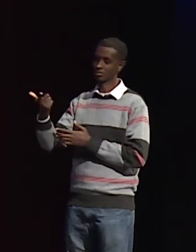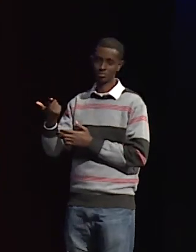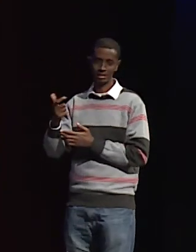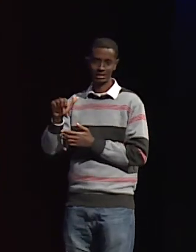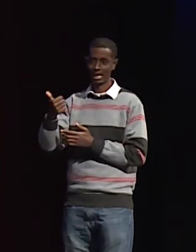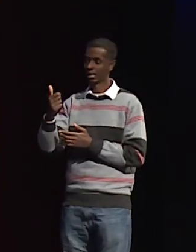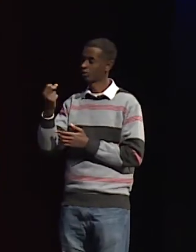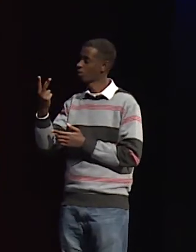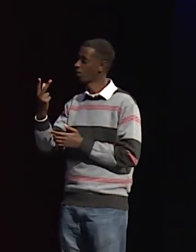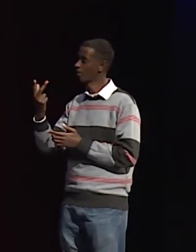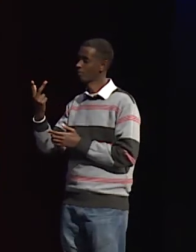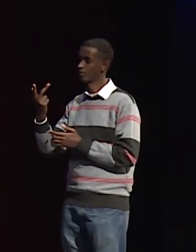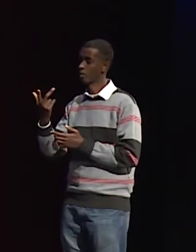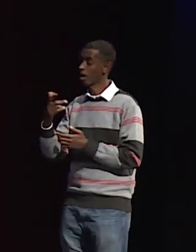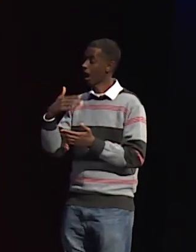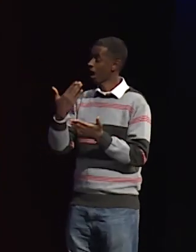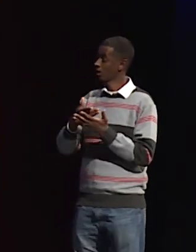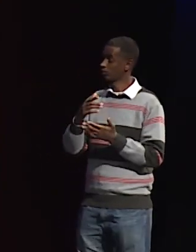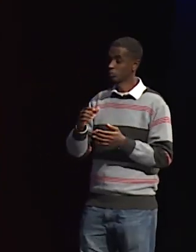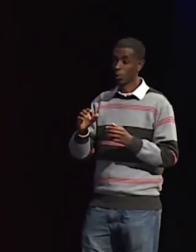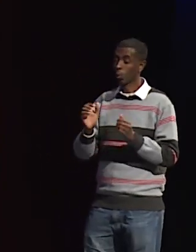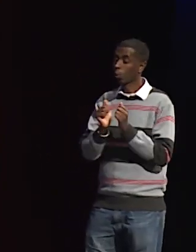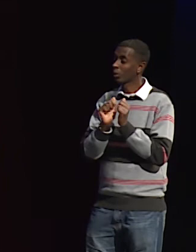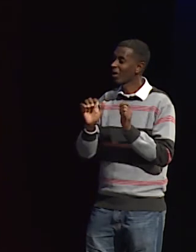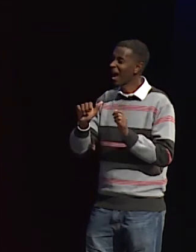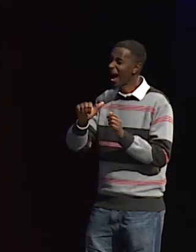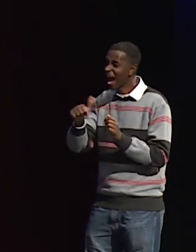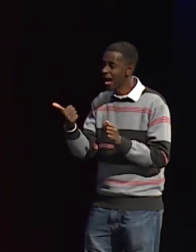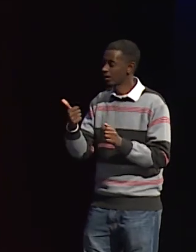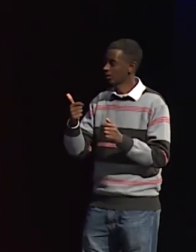Many kids don't go to school until age 10 or 12,